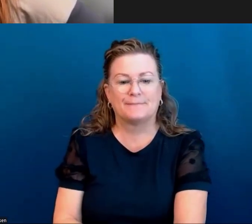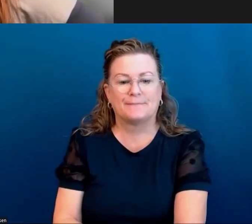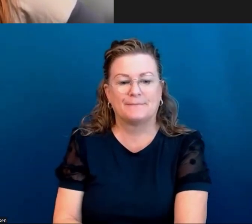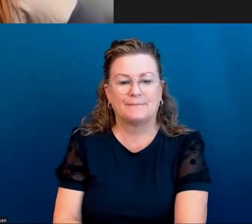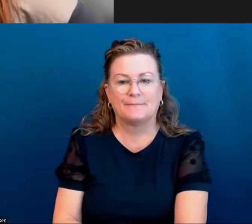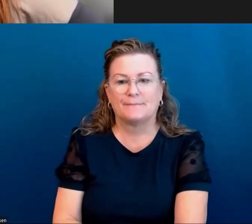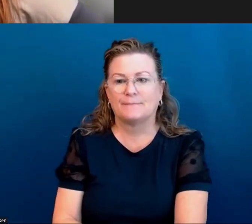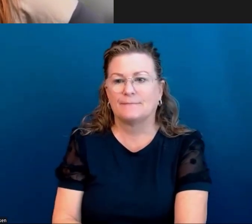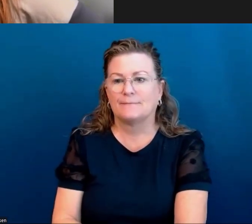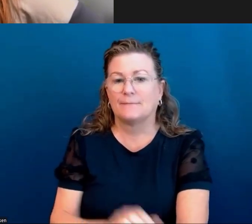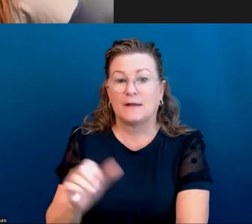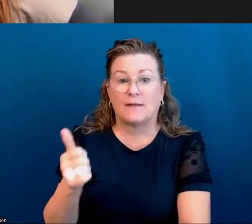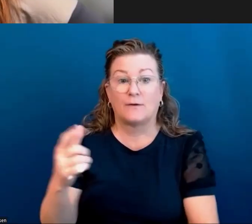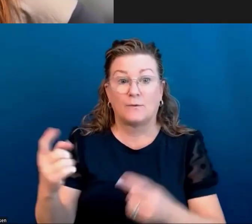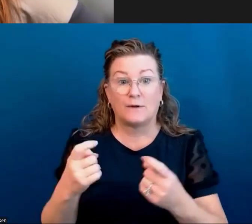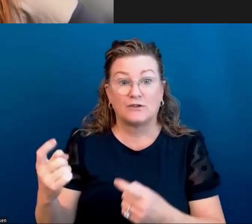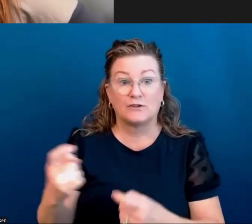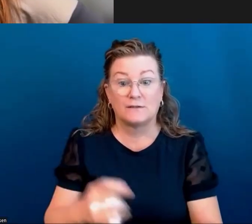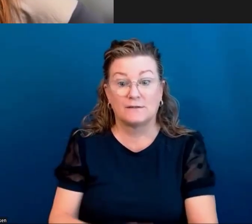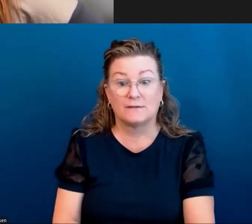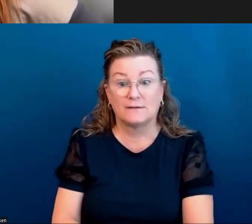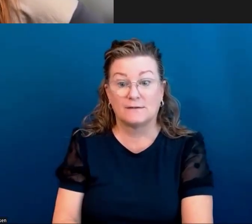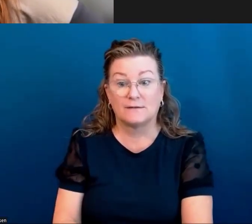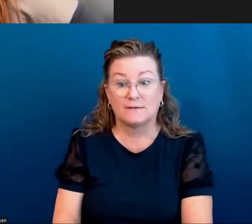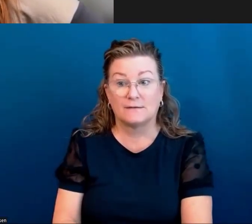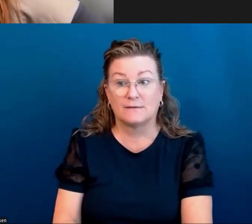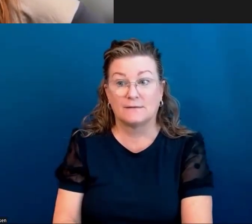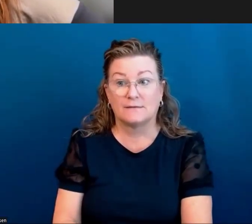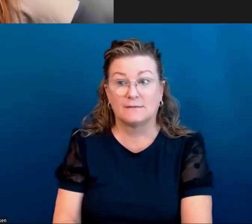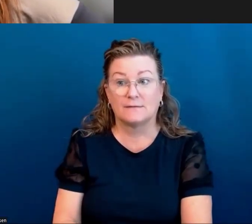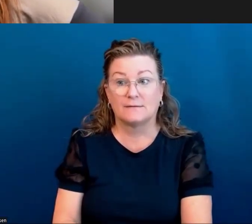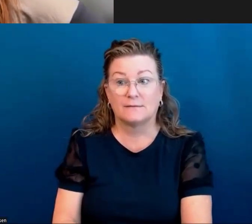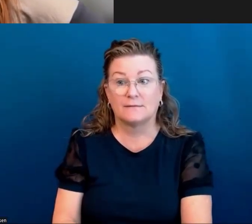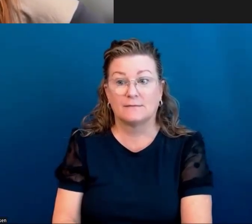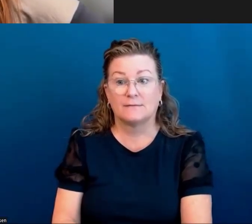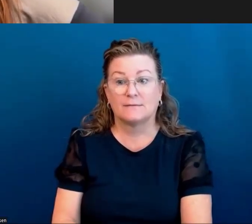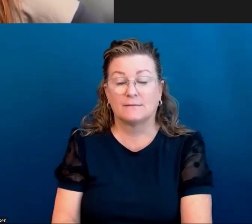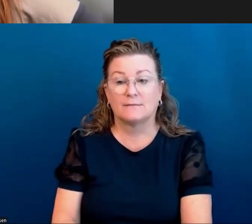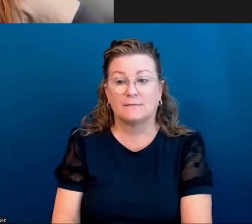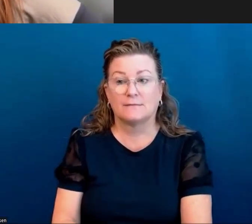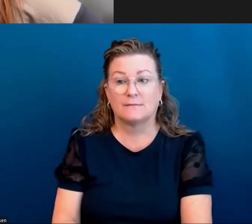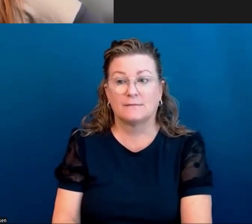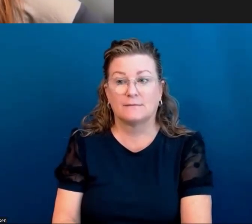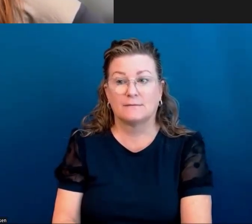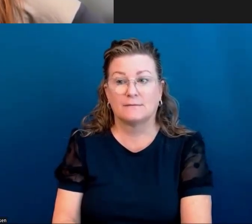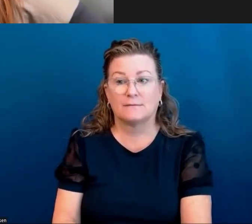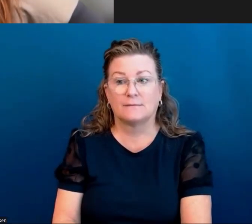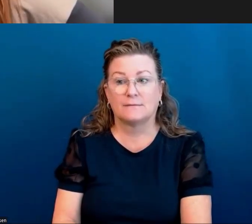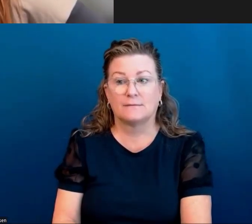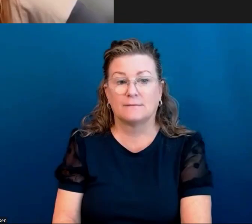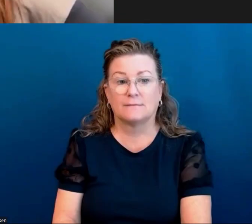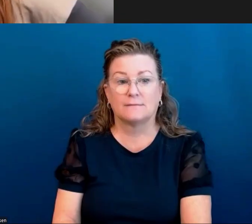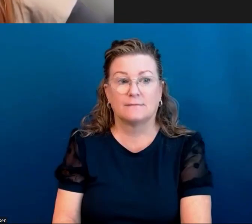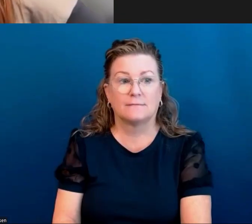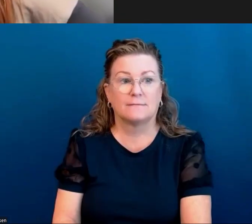Erin Forward: Other questions. See, the answers are all there.